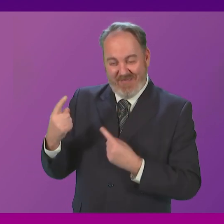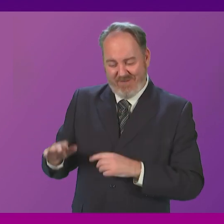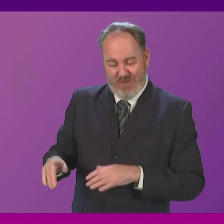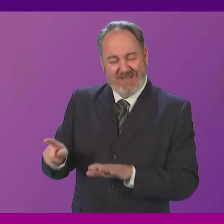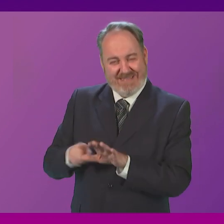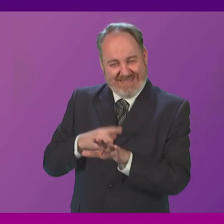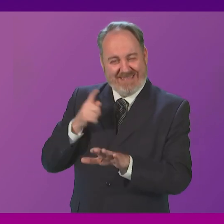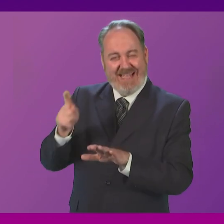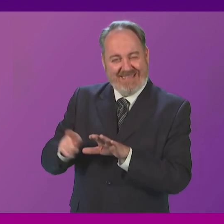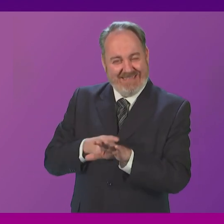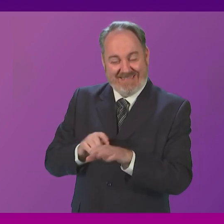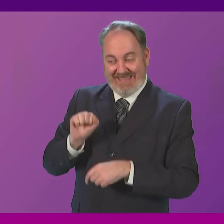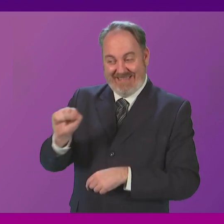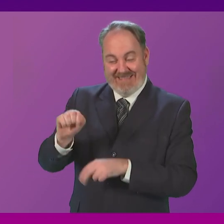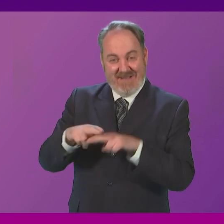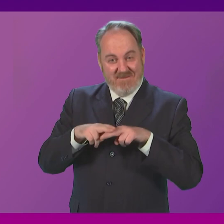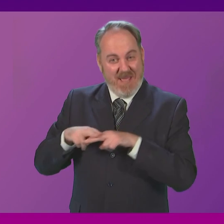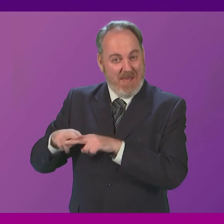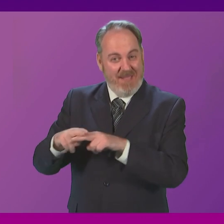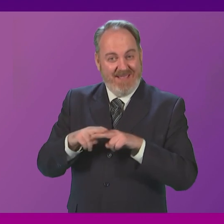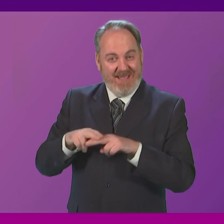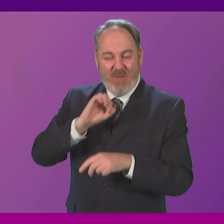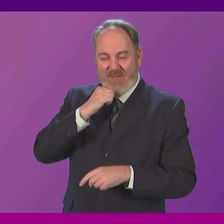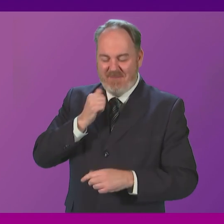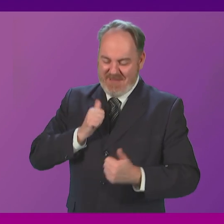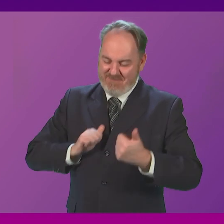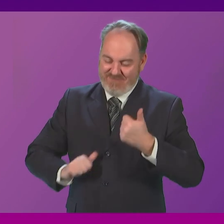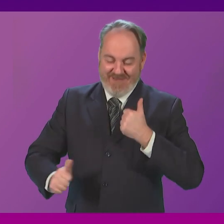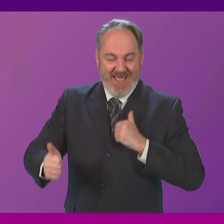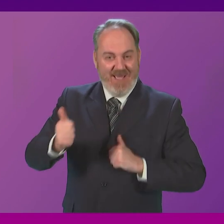I know that, today, he and his family will enjoy a feeling of pride in what he has achieved;